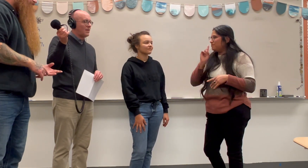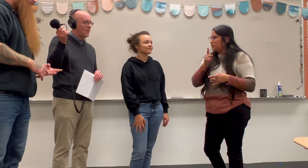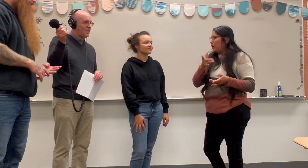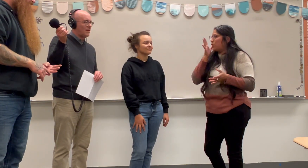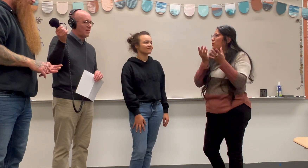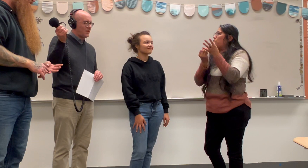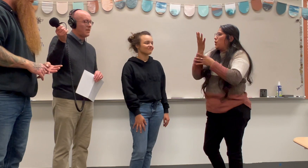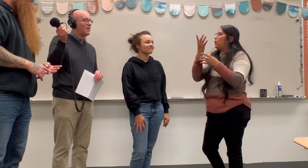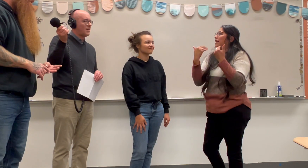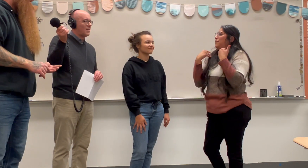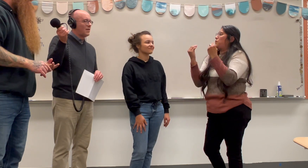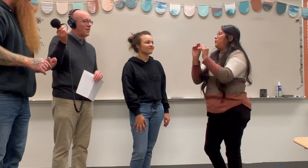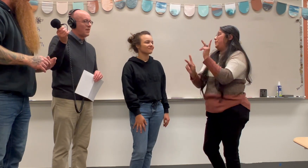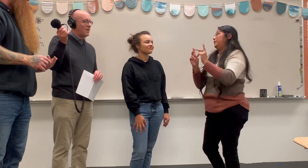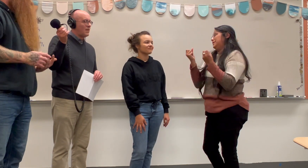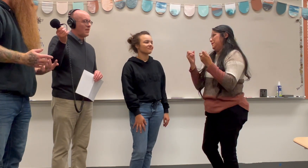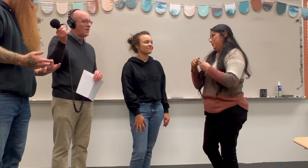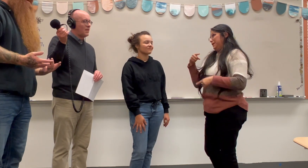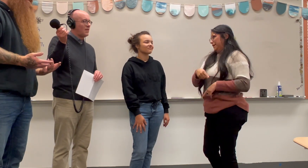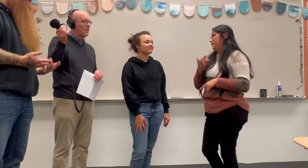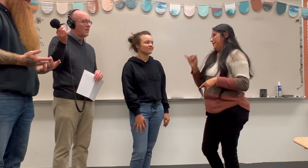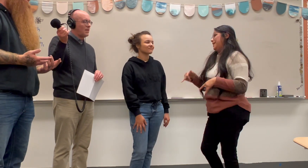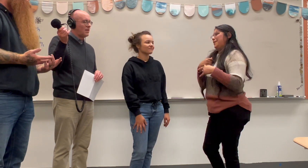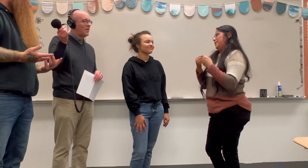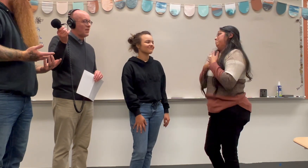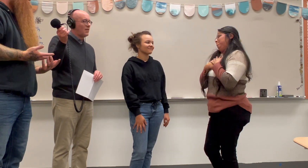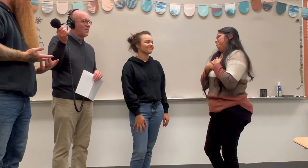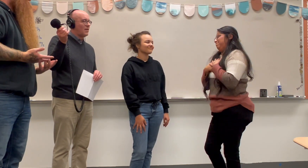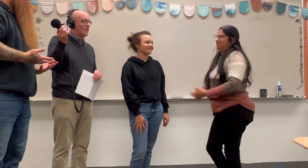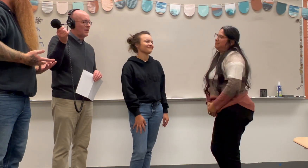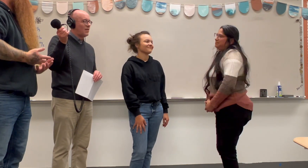my fourth son is deaf and I I have hope that he's growing into this world in this world it's going